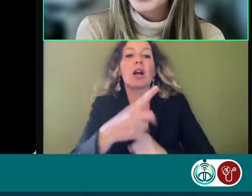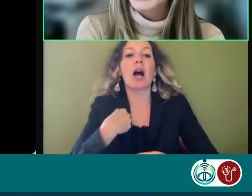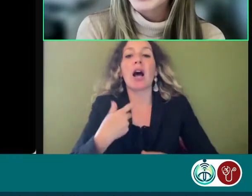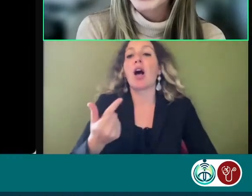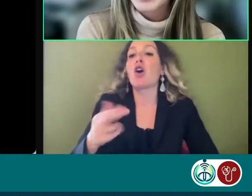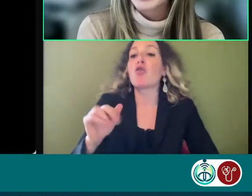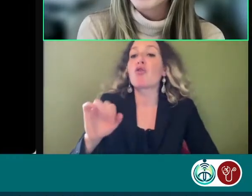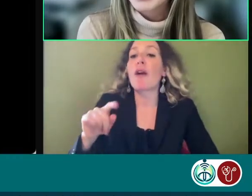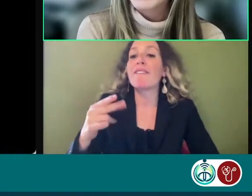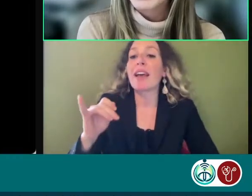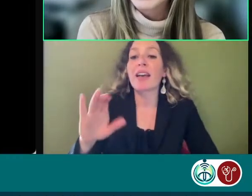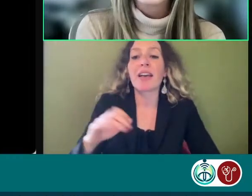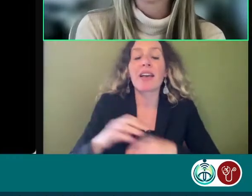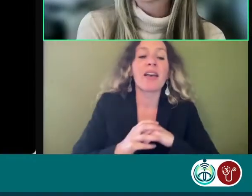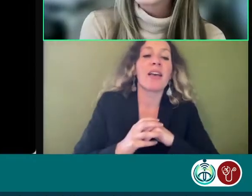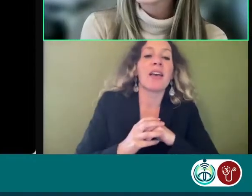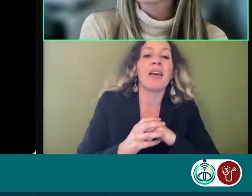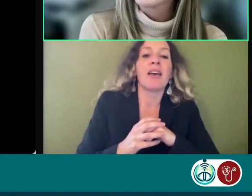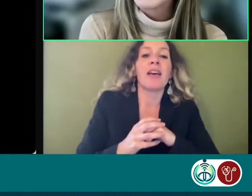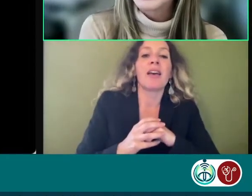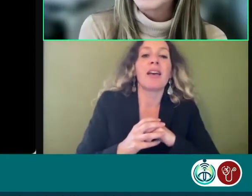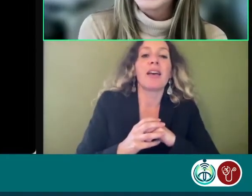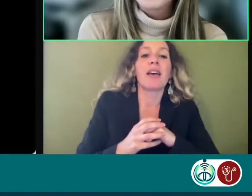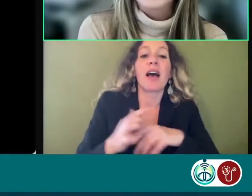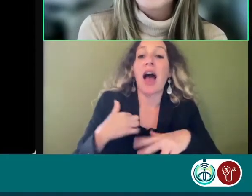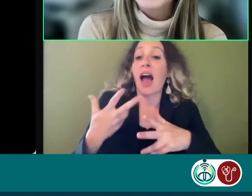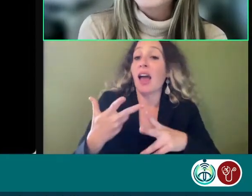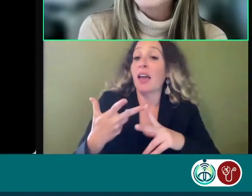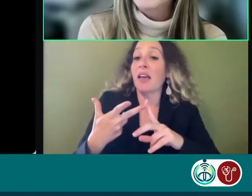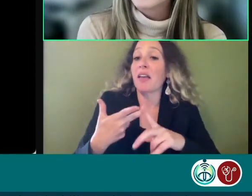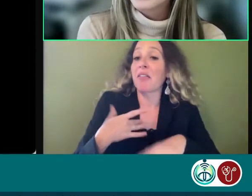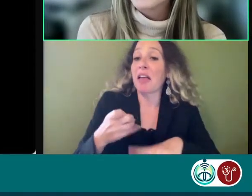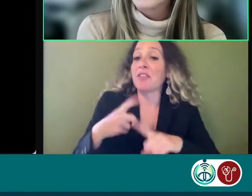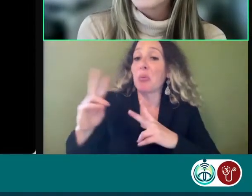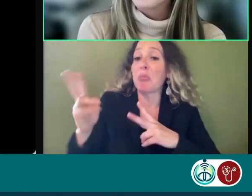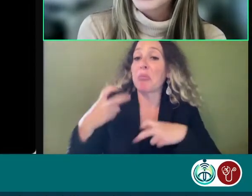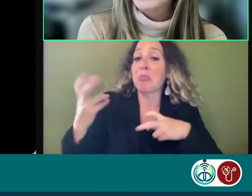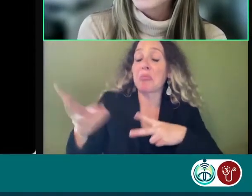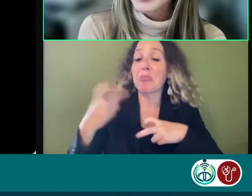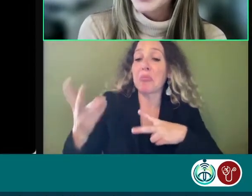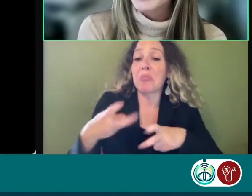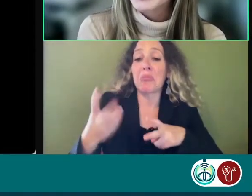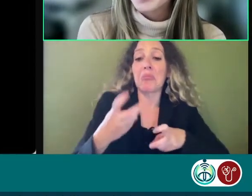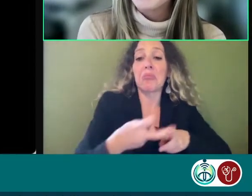autism in any capacity is I like to pull in perspectives of all neurodivergent creators.